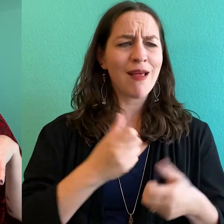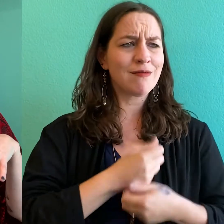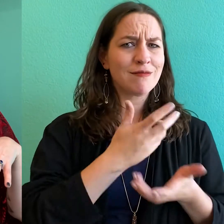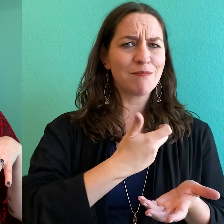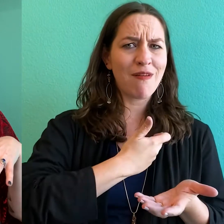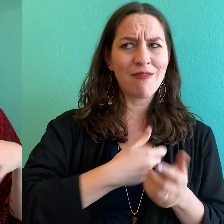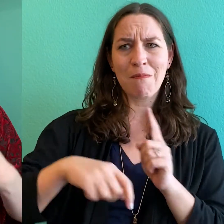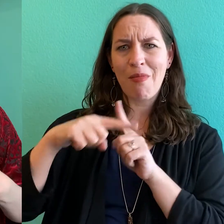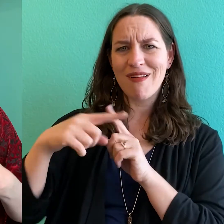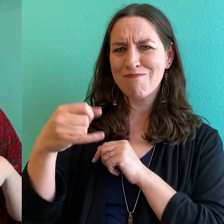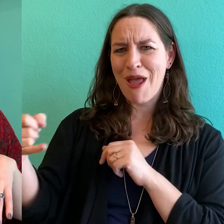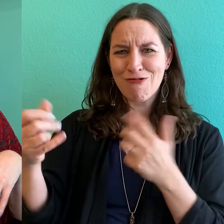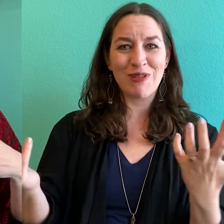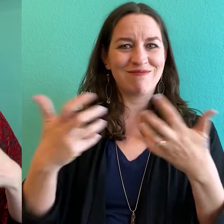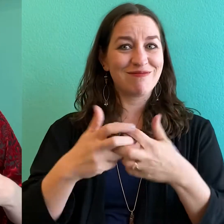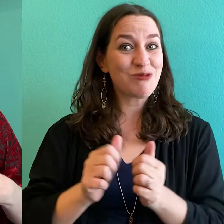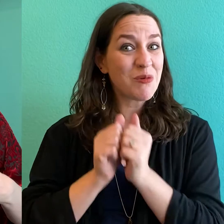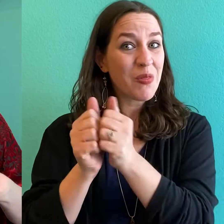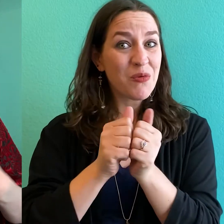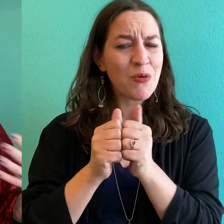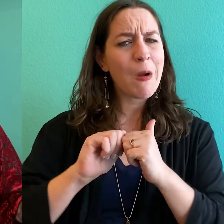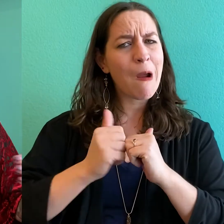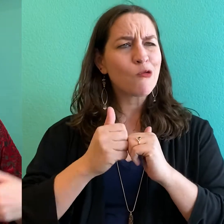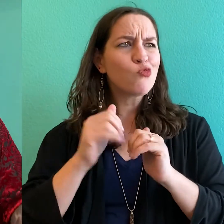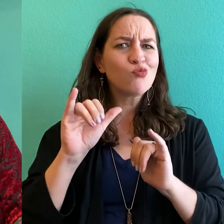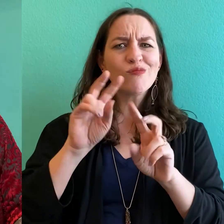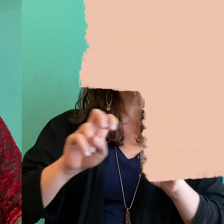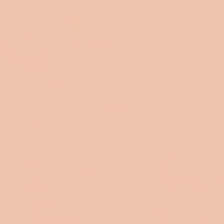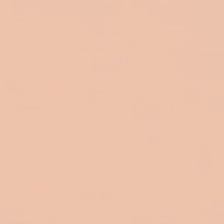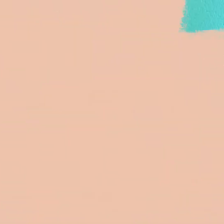look at journaling and self-expression as a way to explore boundary setting.